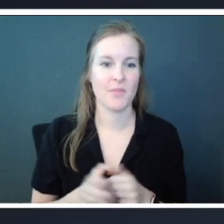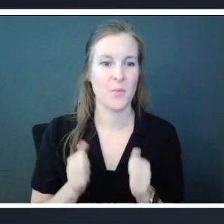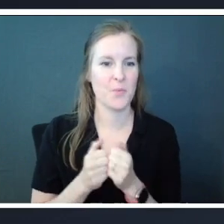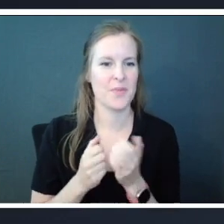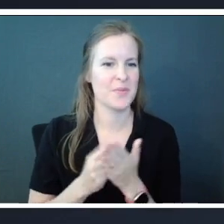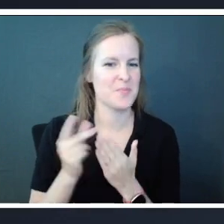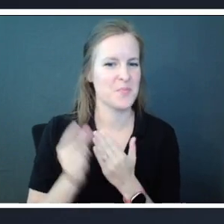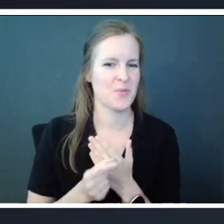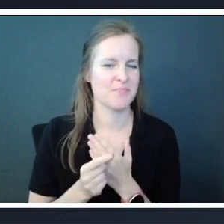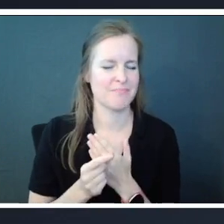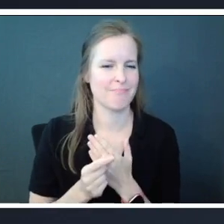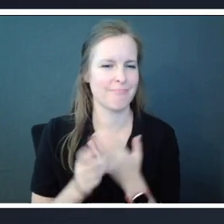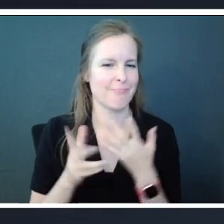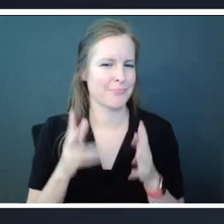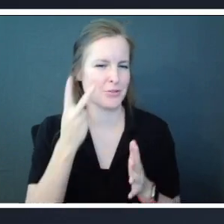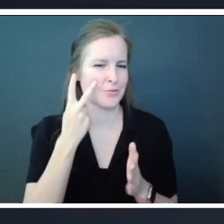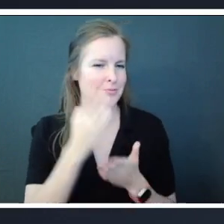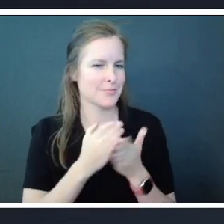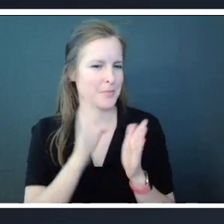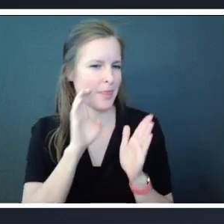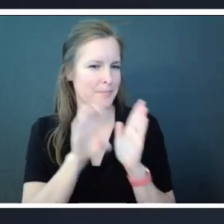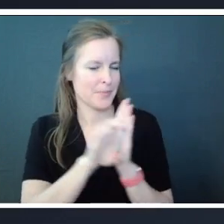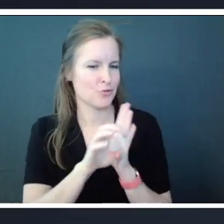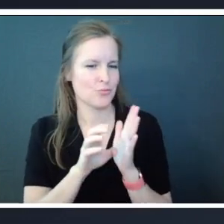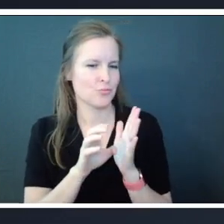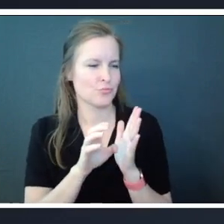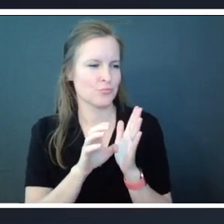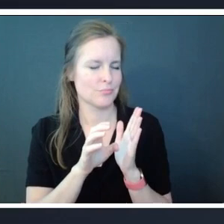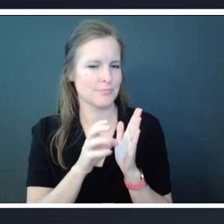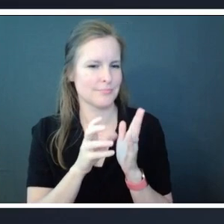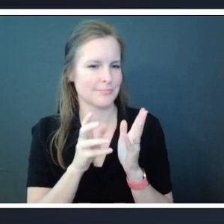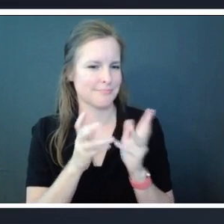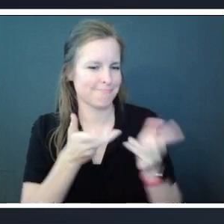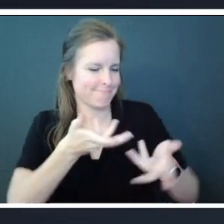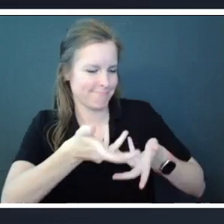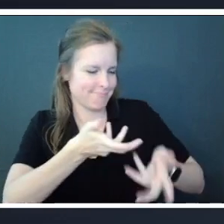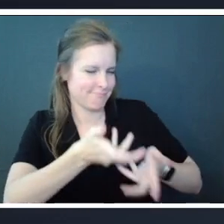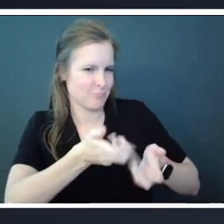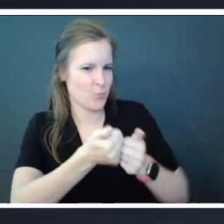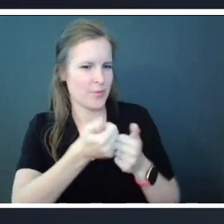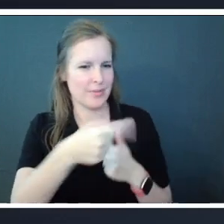pictures they're interacting and some of you even have the screenshots with the emojis,